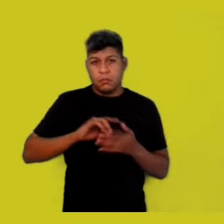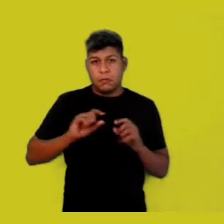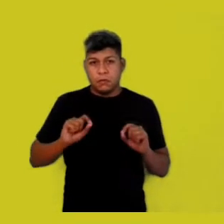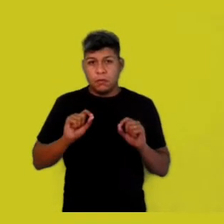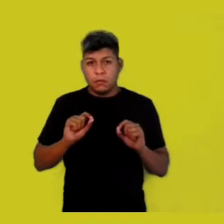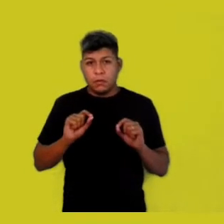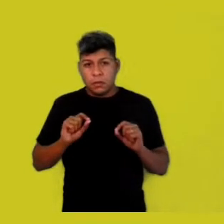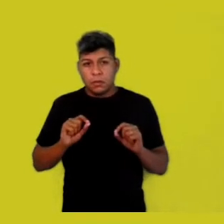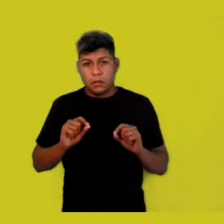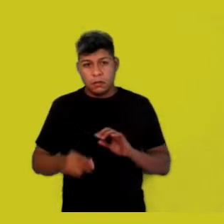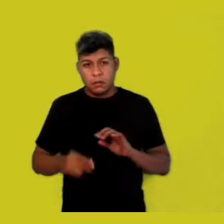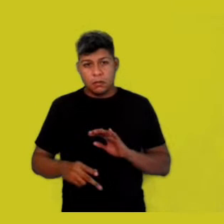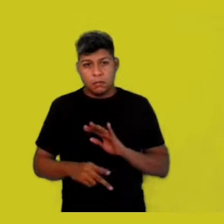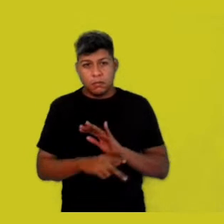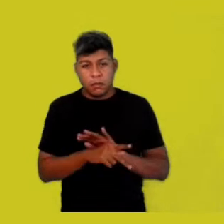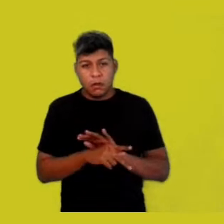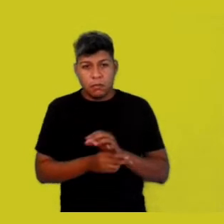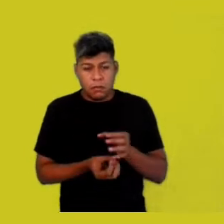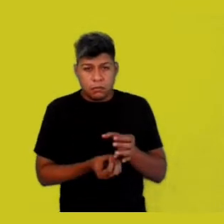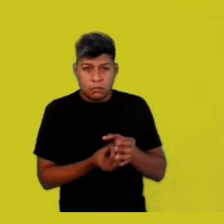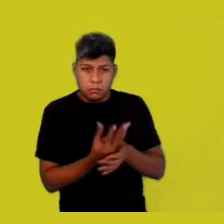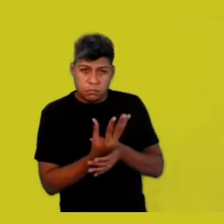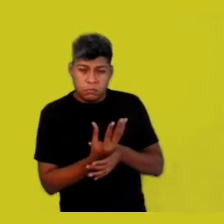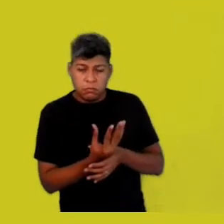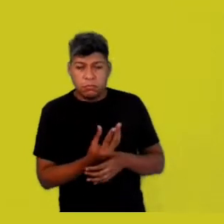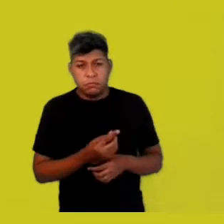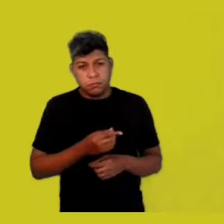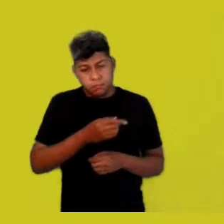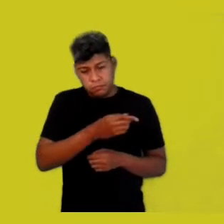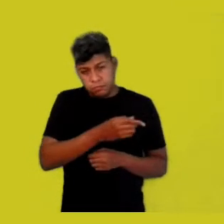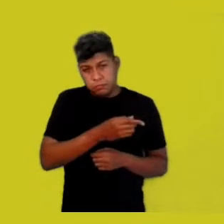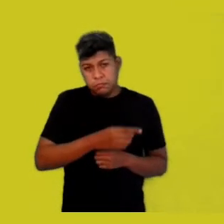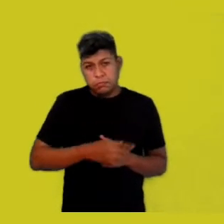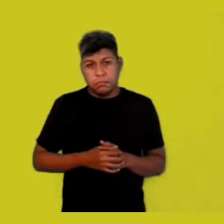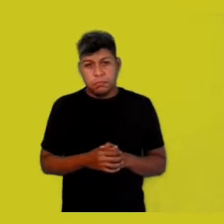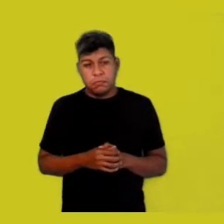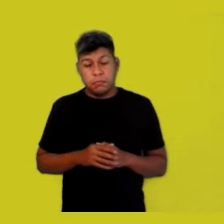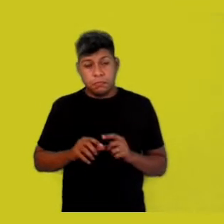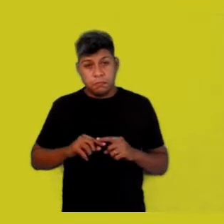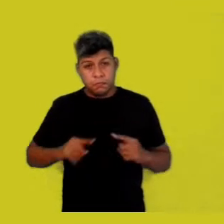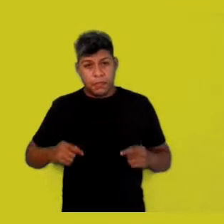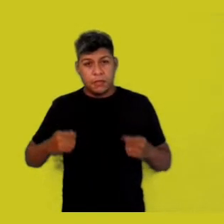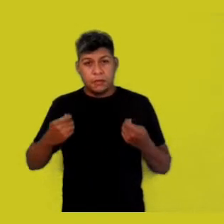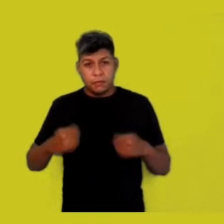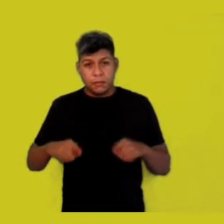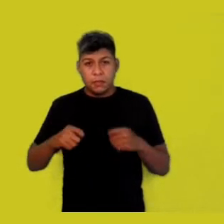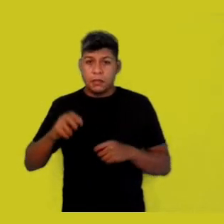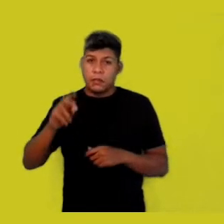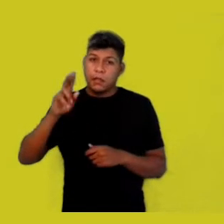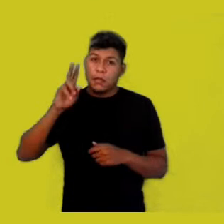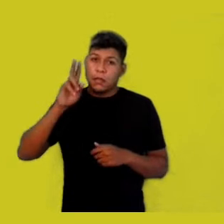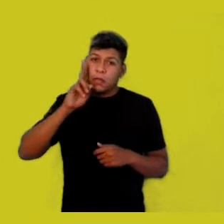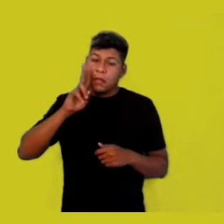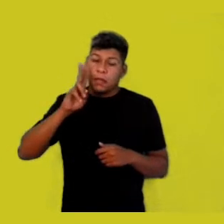of matrix violence, genocide, etc., but what we need to do is restore communities that always existed